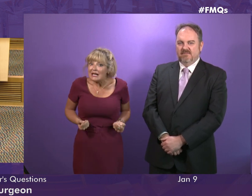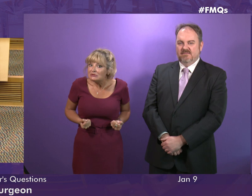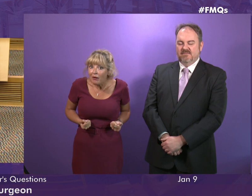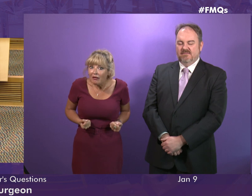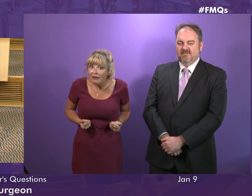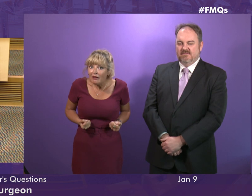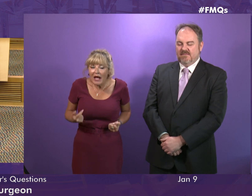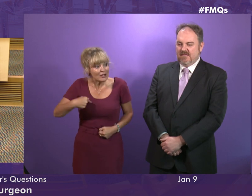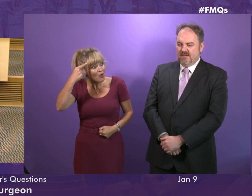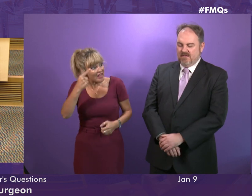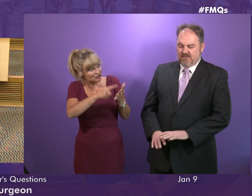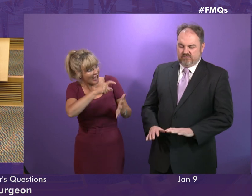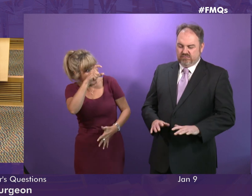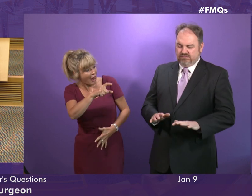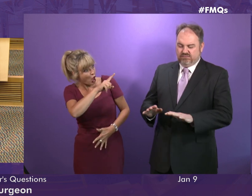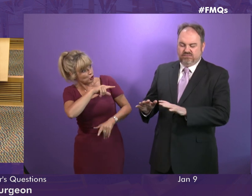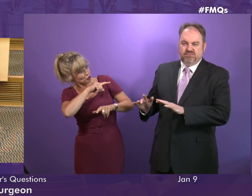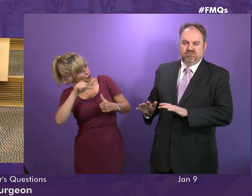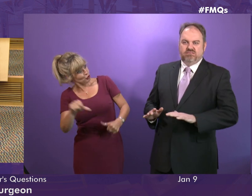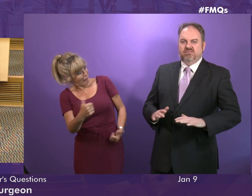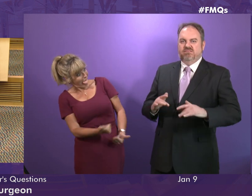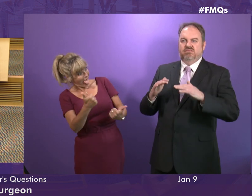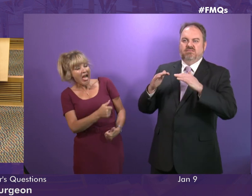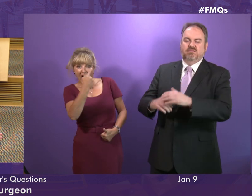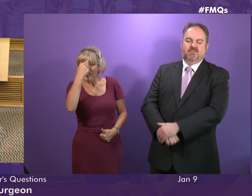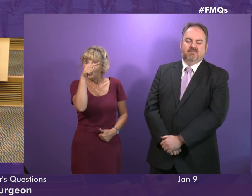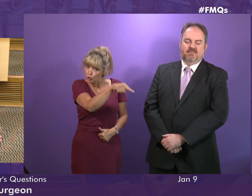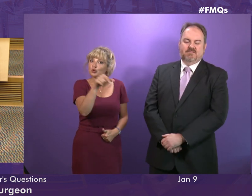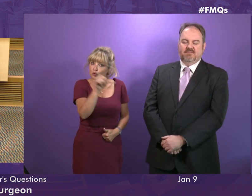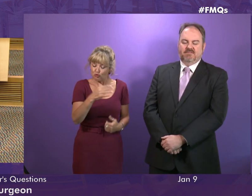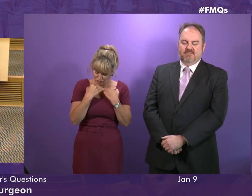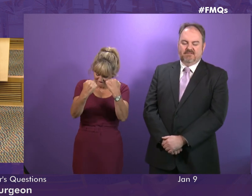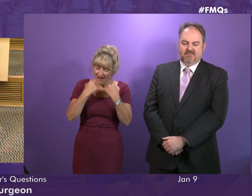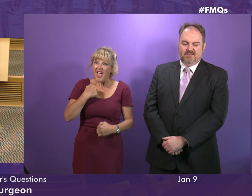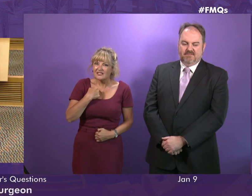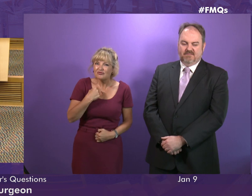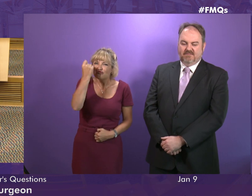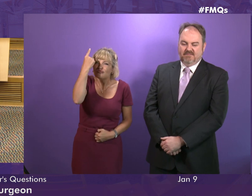get away with it. I think that he should perhaps reflect on that and take the opportunity to